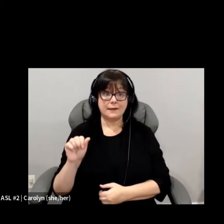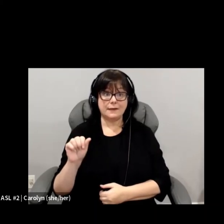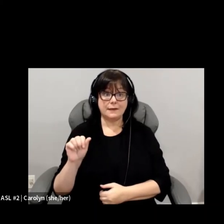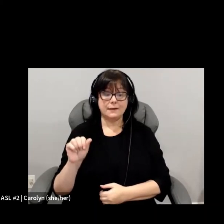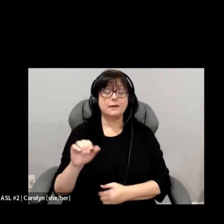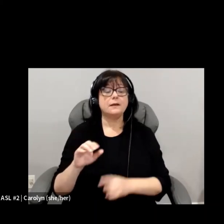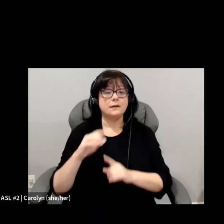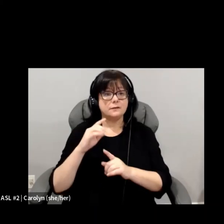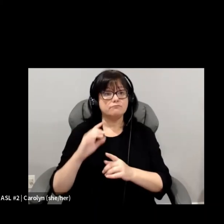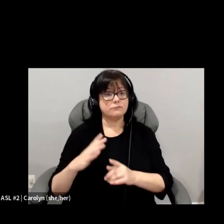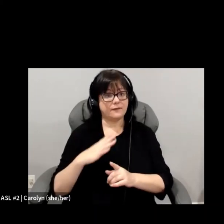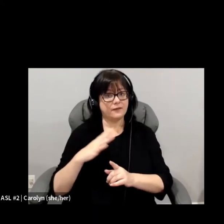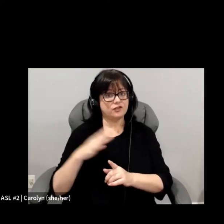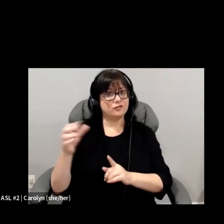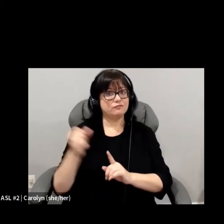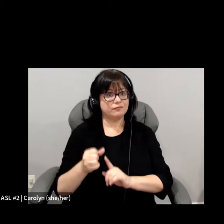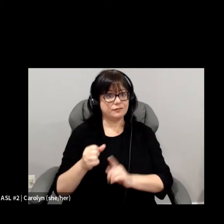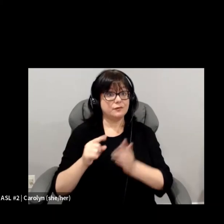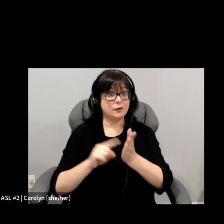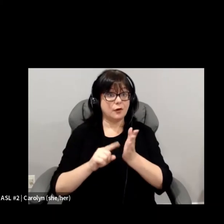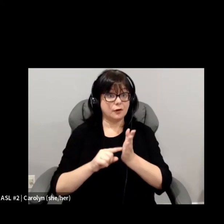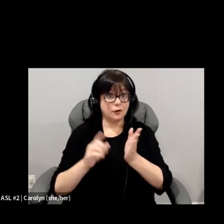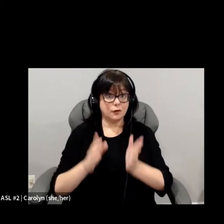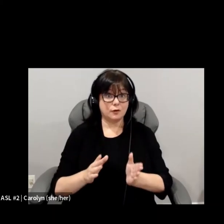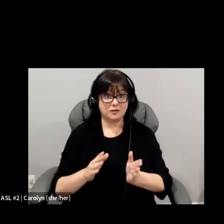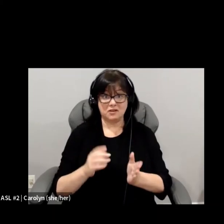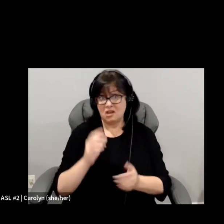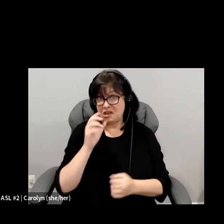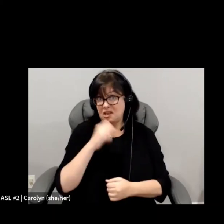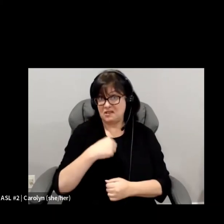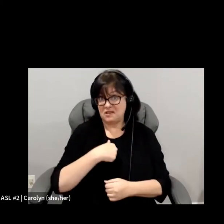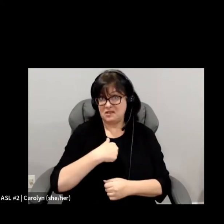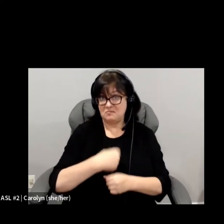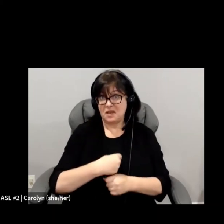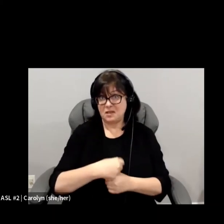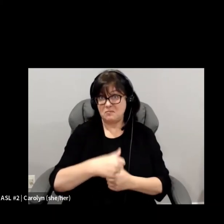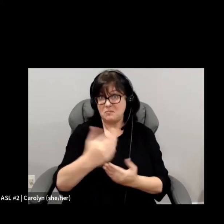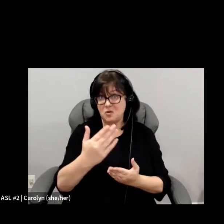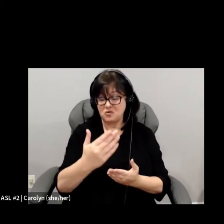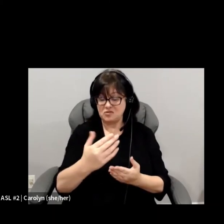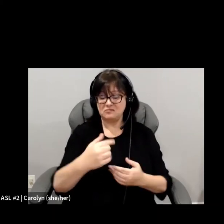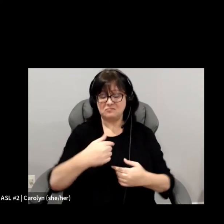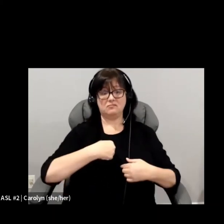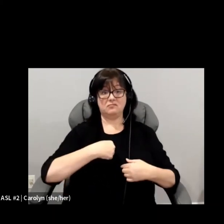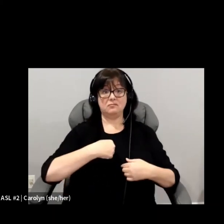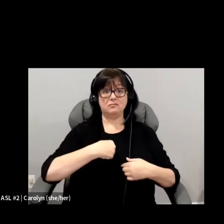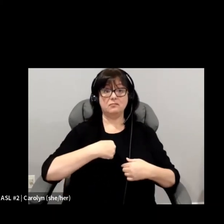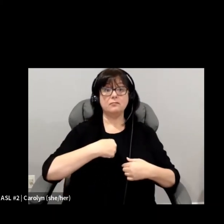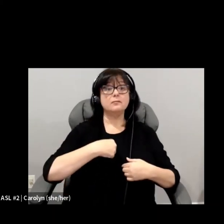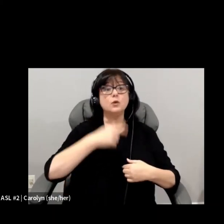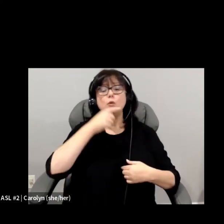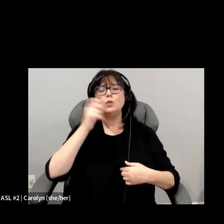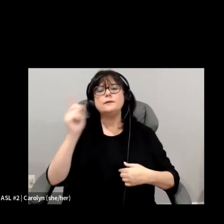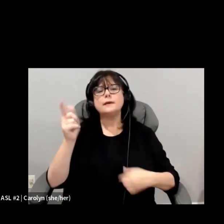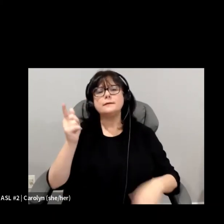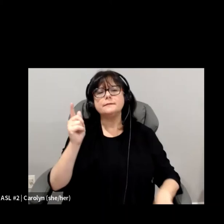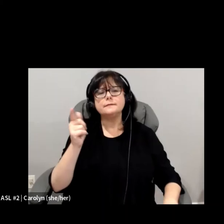I SUPPOSE I HAVE TO ALSO MAKE THAT MOTION. SO I MAKE THAT MOTION. DO WE HAVE A SECONDER?